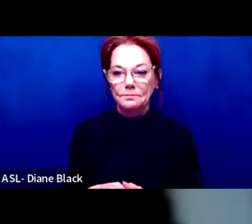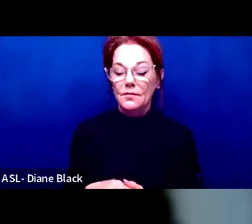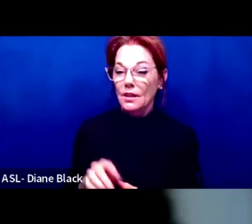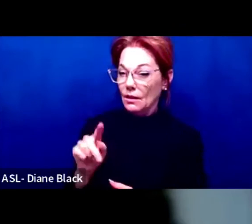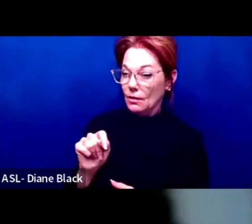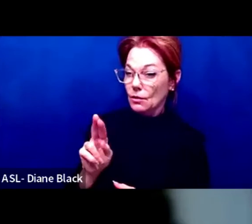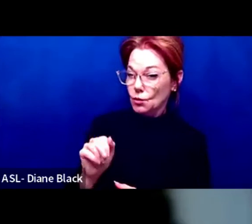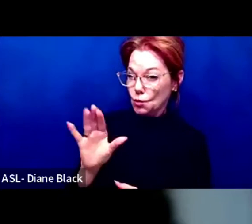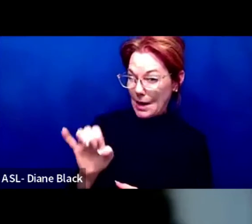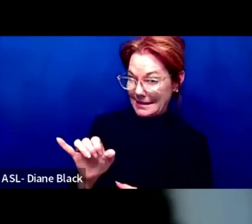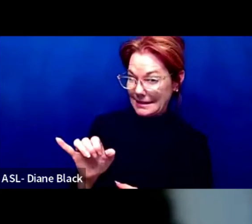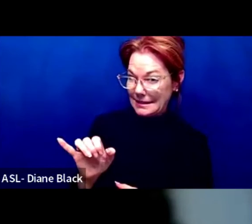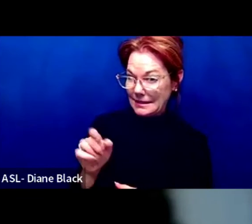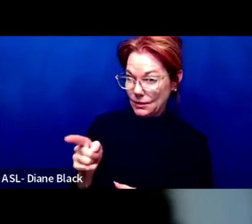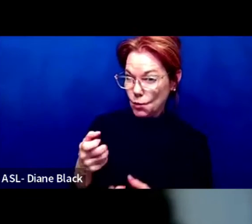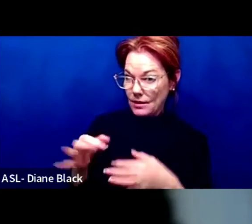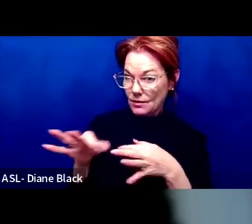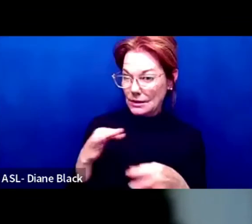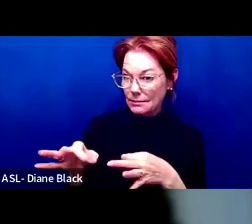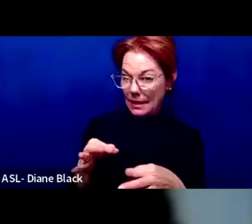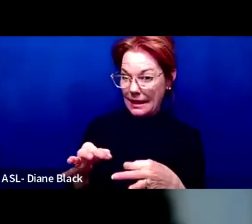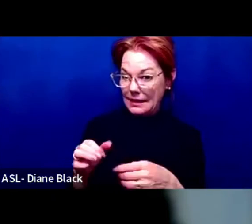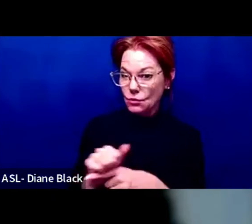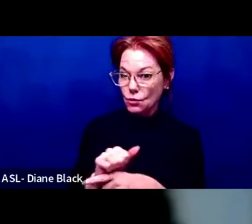that you're hoping to implement and what that captures?